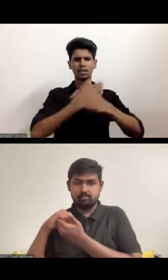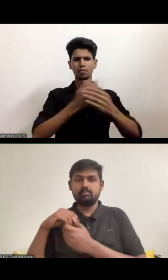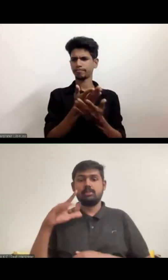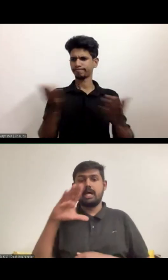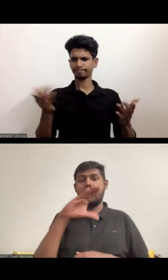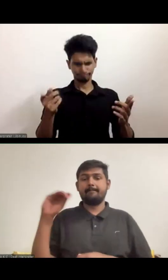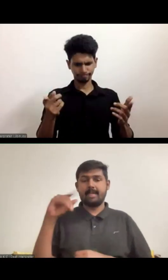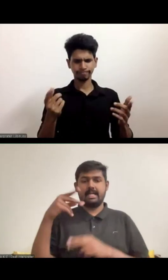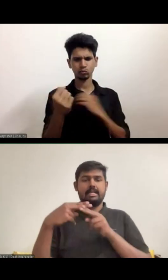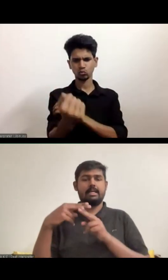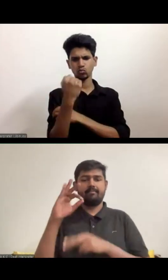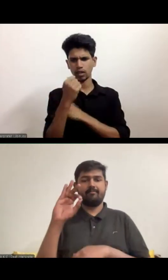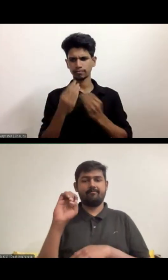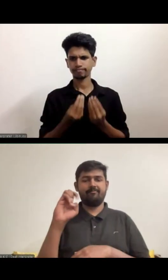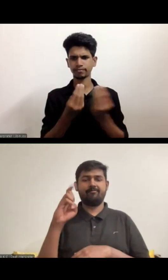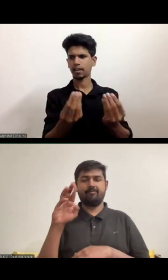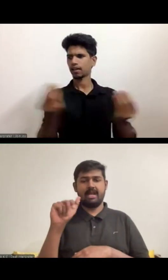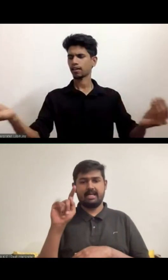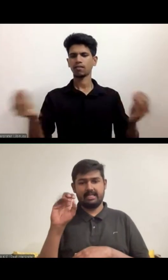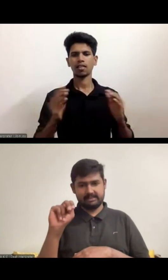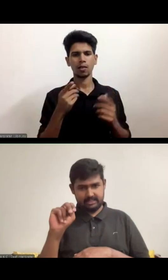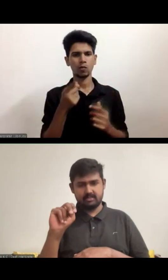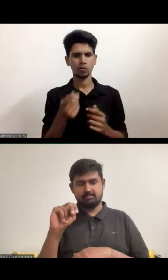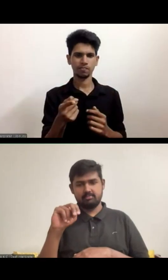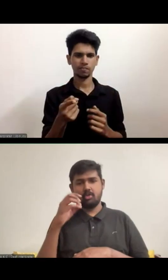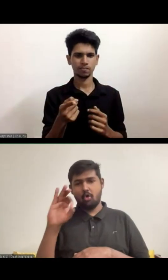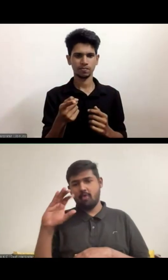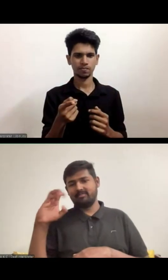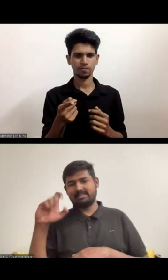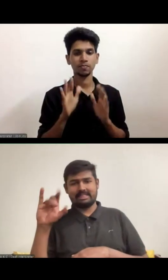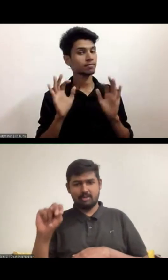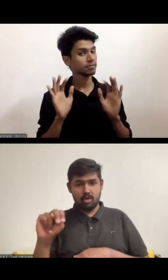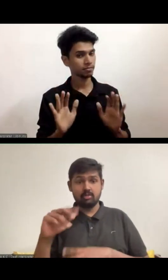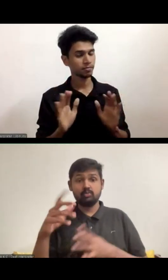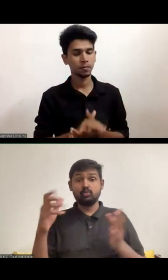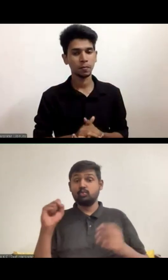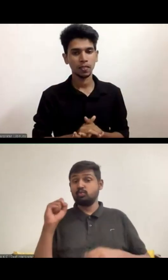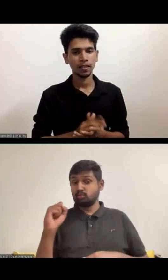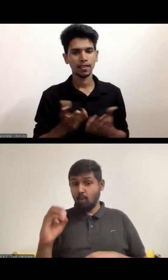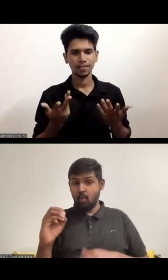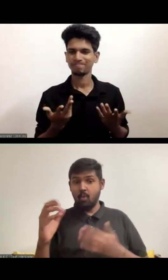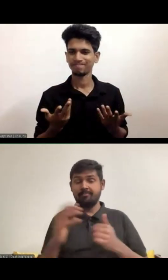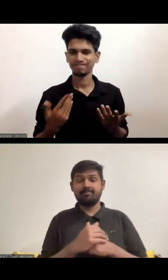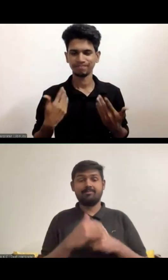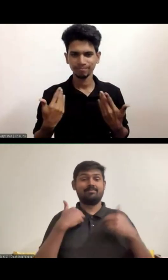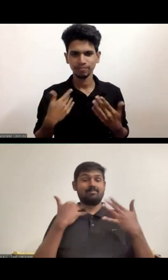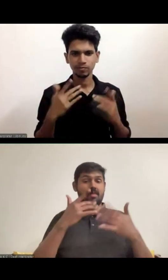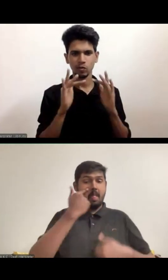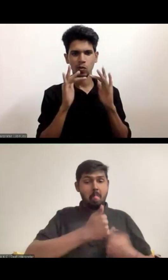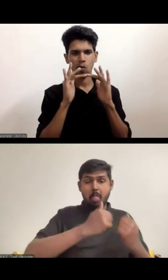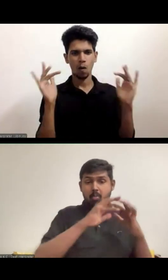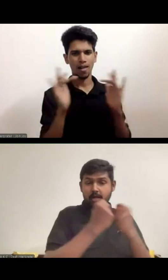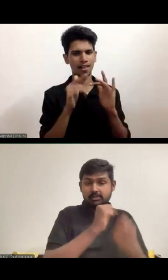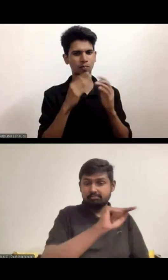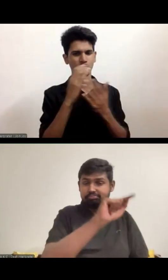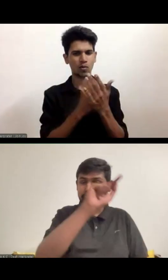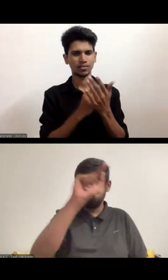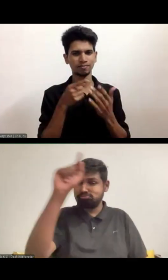And a prerequisite for that is an ISOC online course on, would you believe, disability